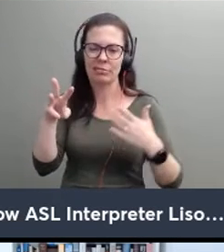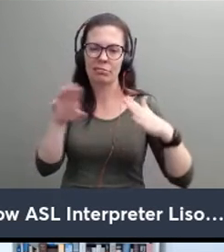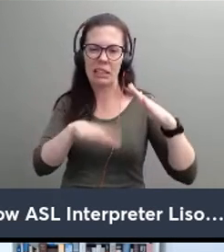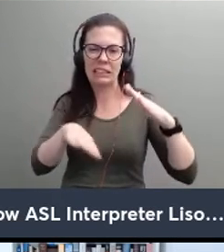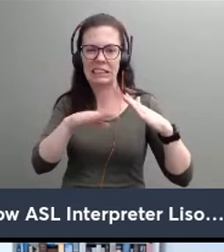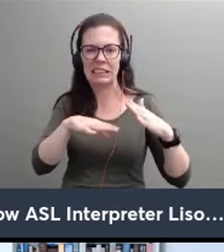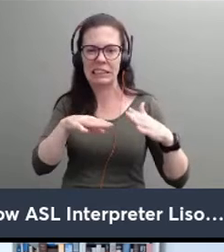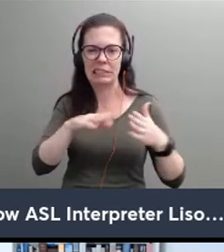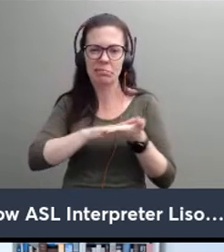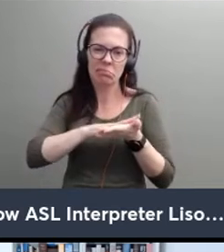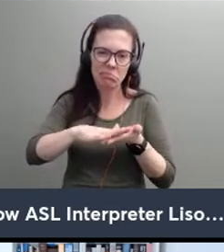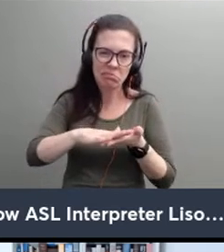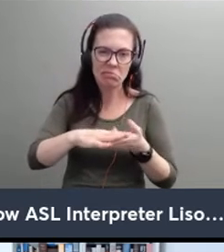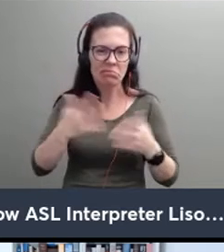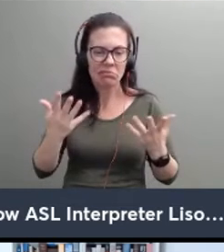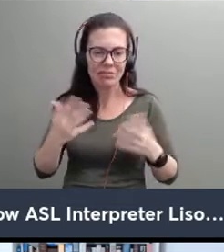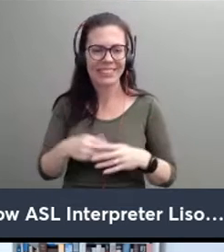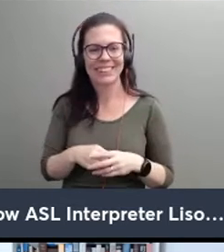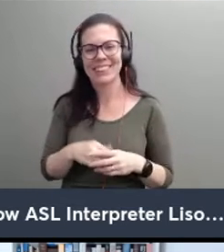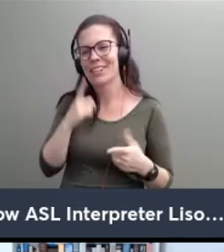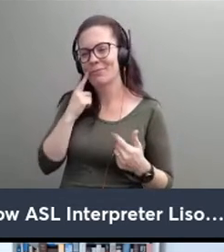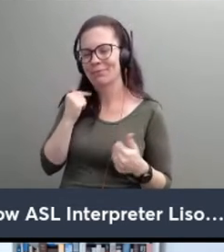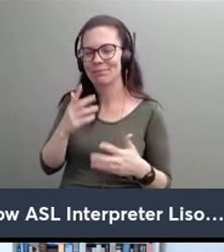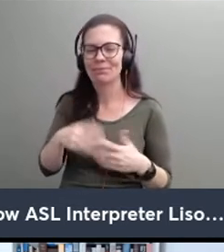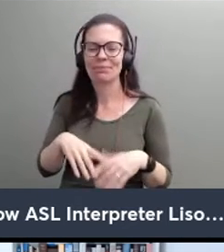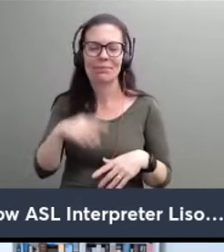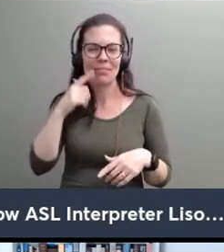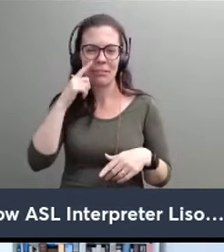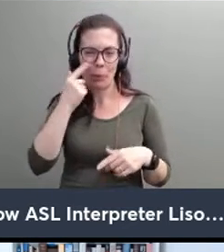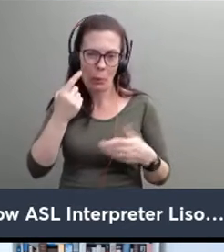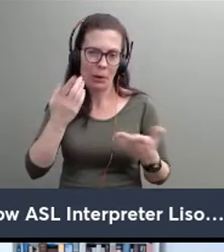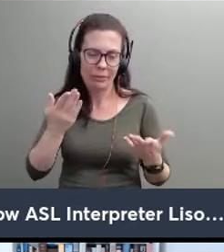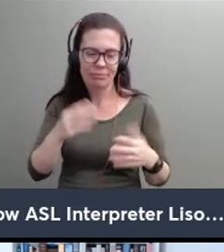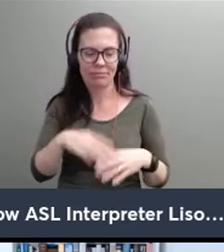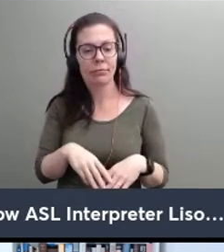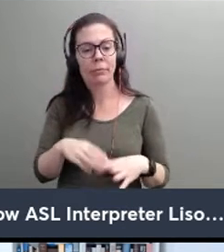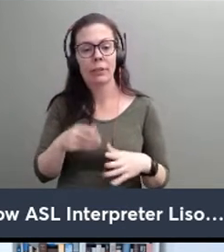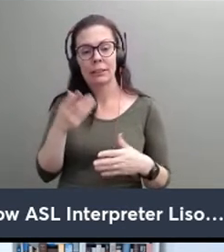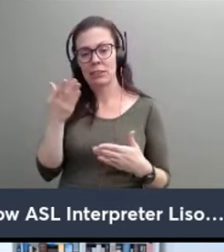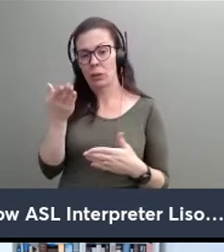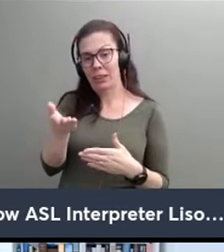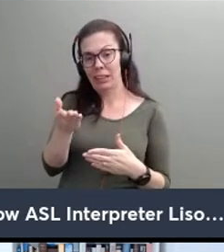(Brian chuckles) And this Google Site gives me an opportunity